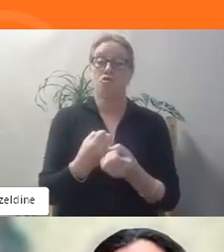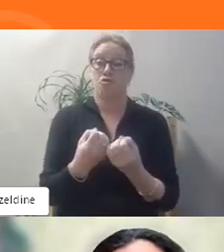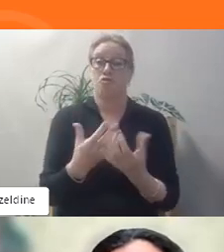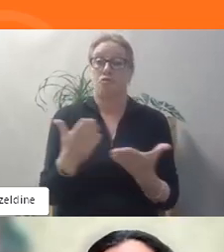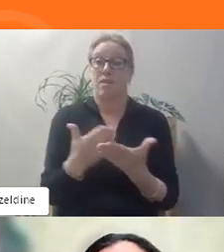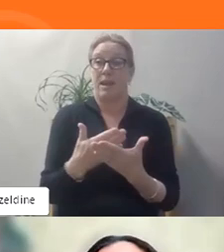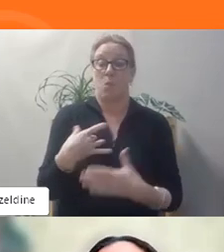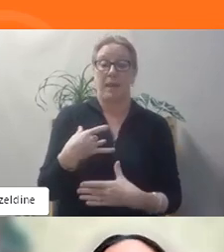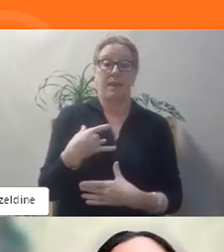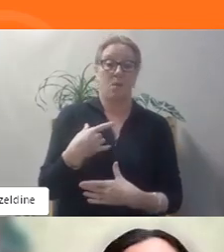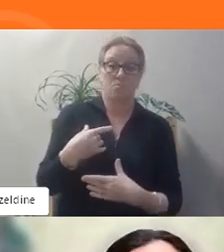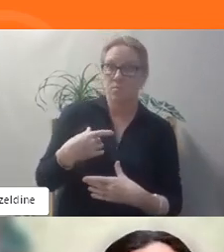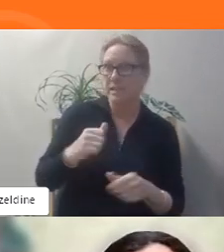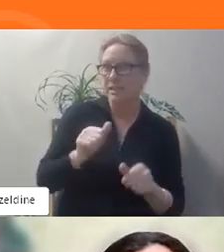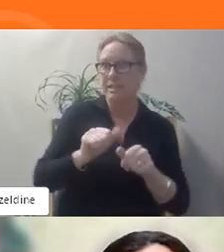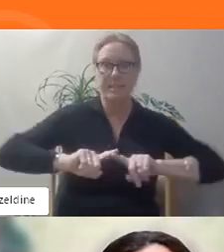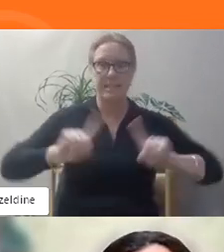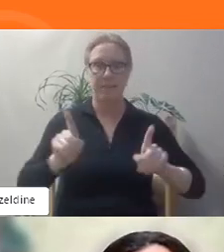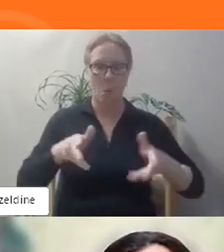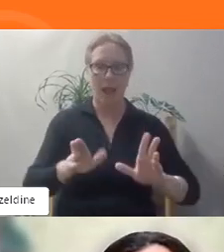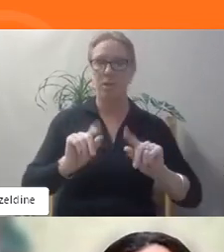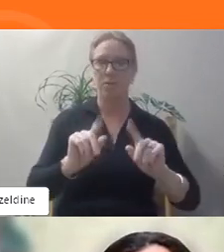bringing new ways of seeing and doing that can build inclusive